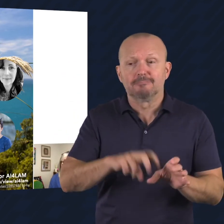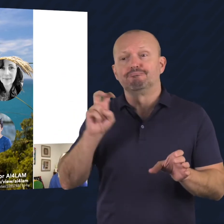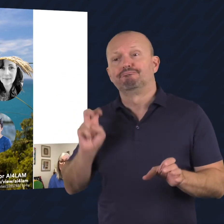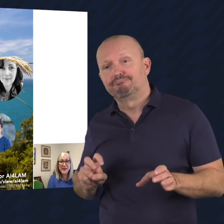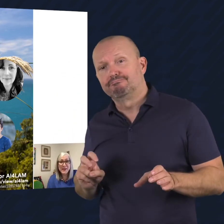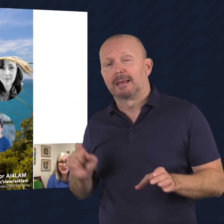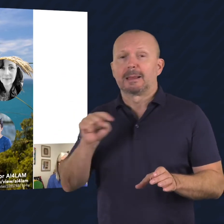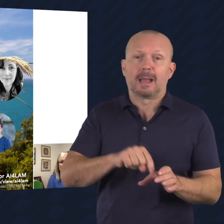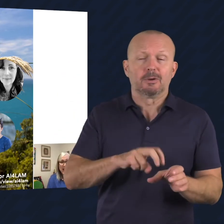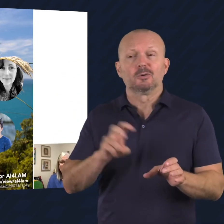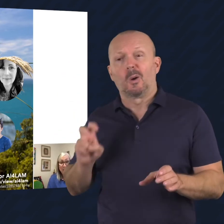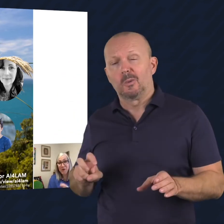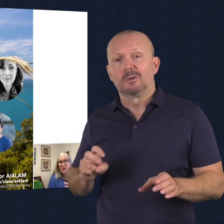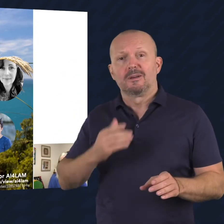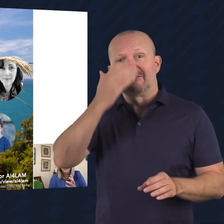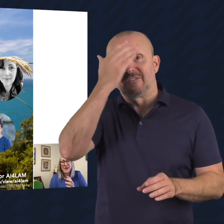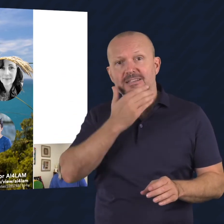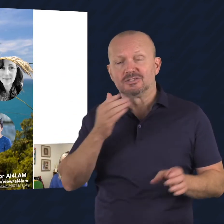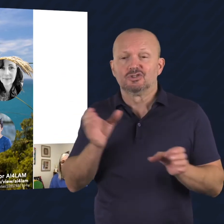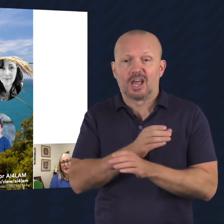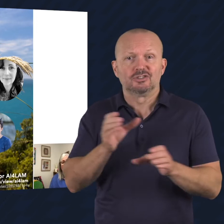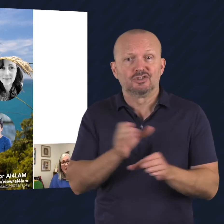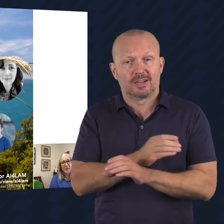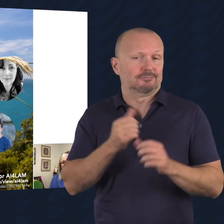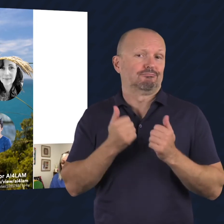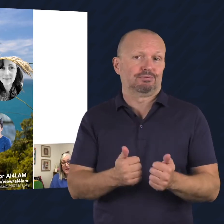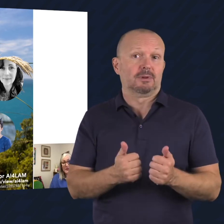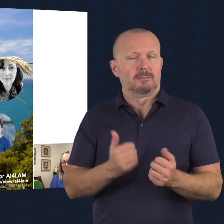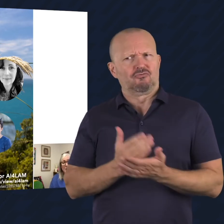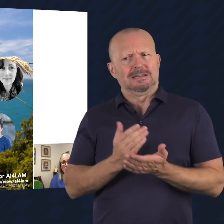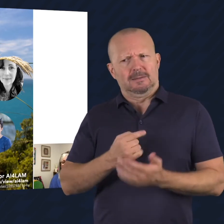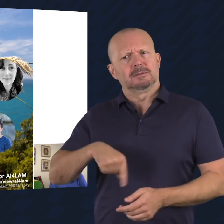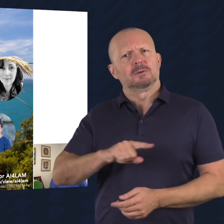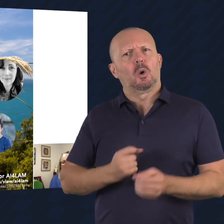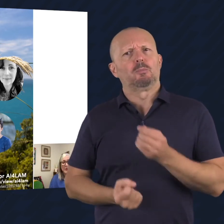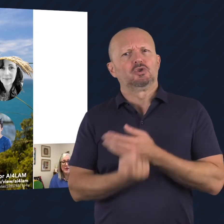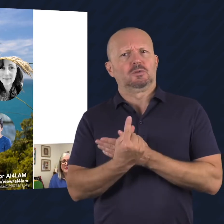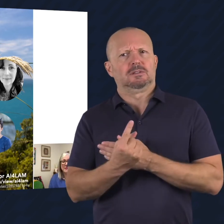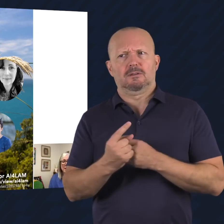and some of the faces have stayed and we've got new faces. But really, this is an opportunity for us